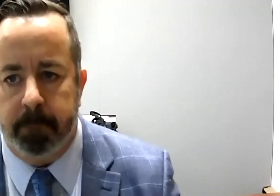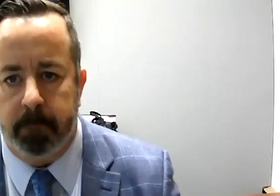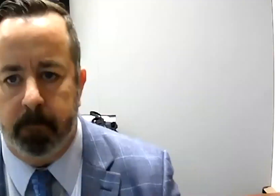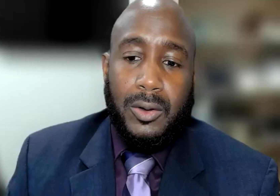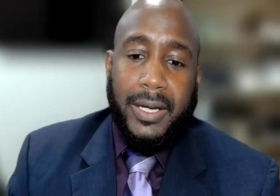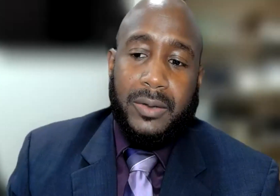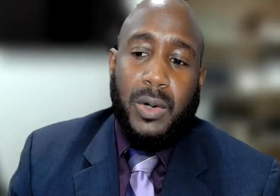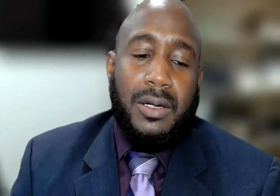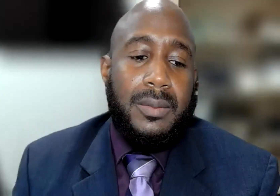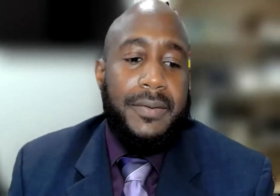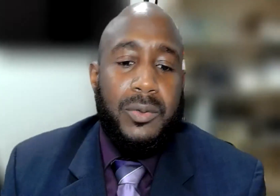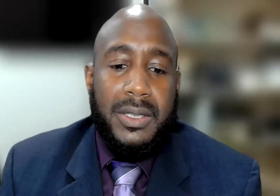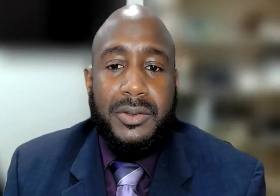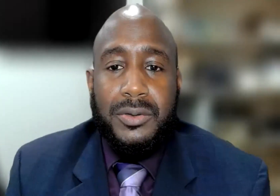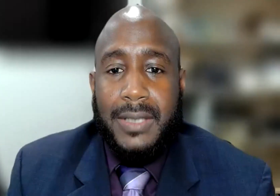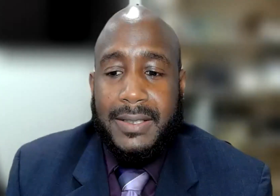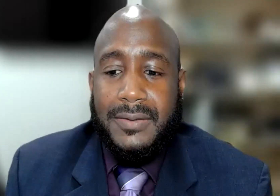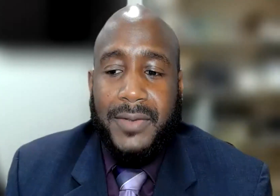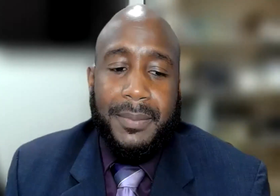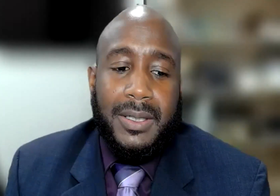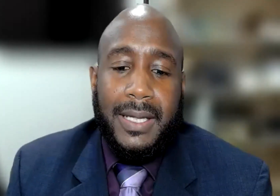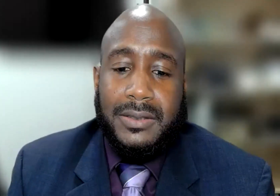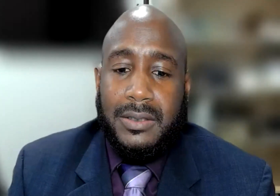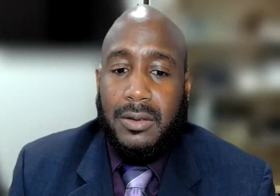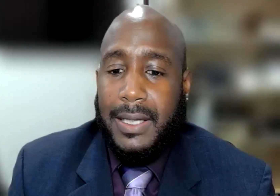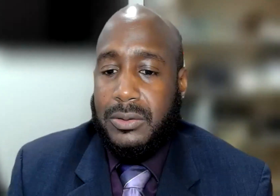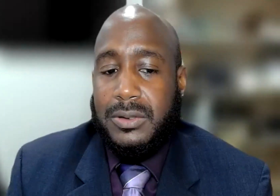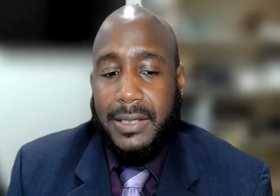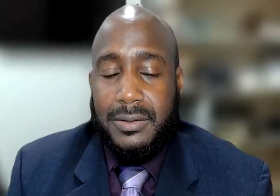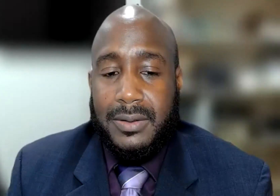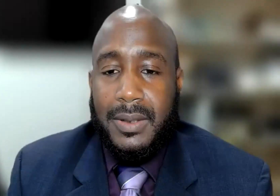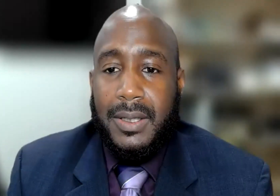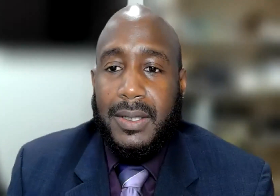hello and welcome everyone to tonight's family connection on high school scheduling